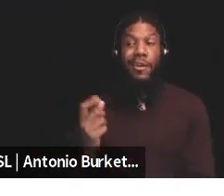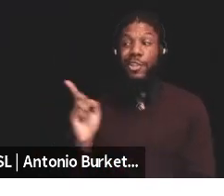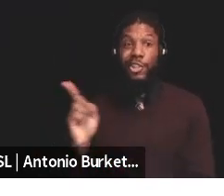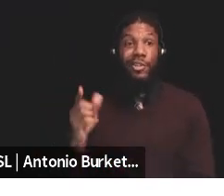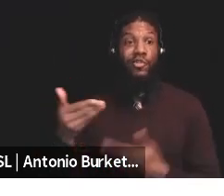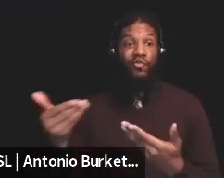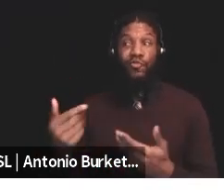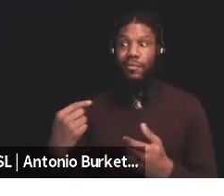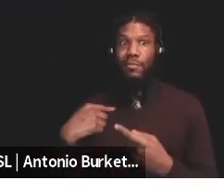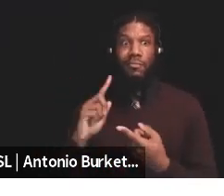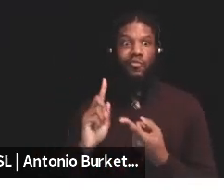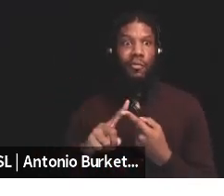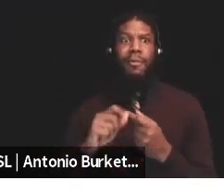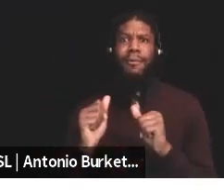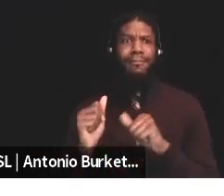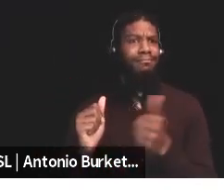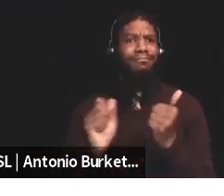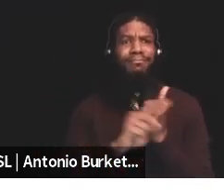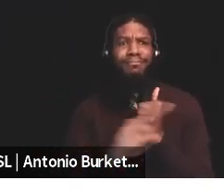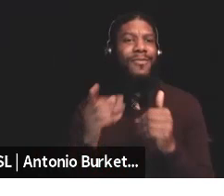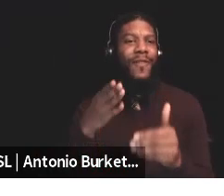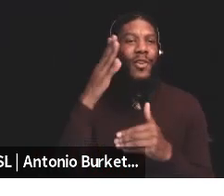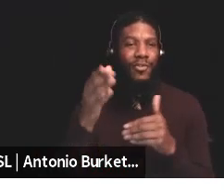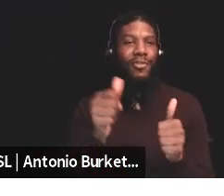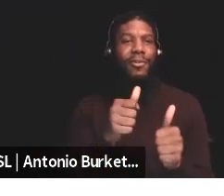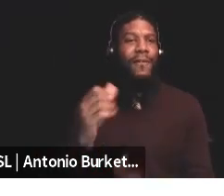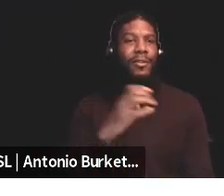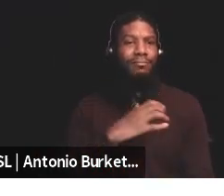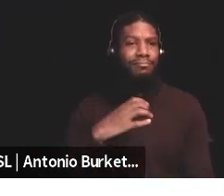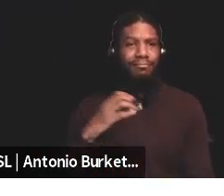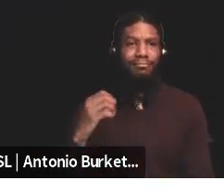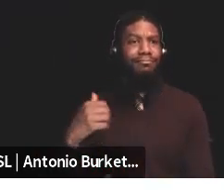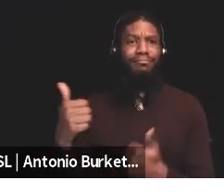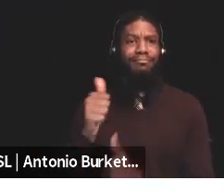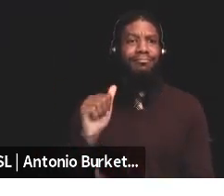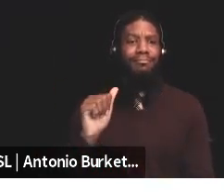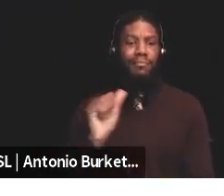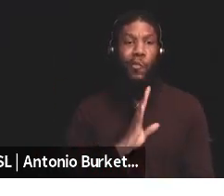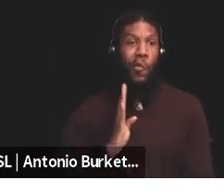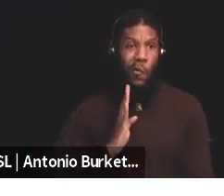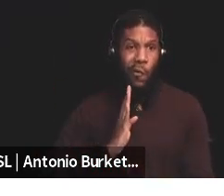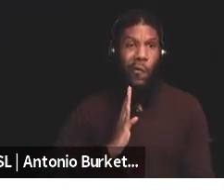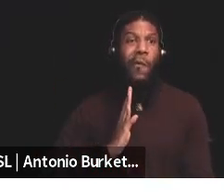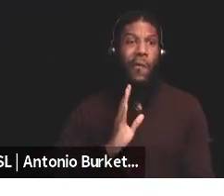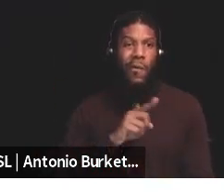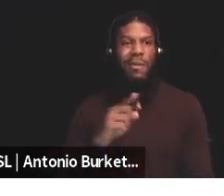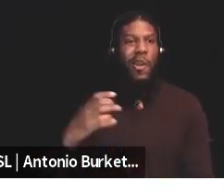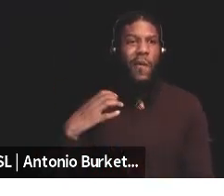the other future officers of the OWCA Executive Board and that was 2018.